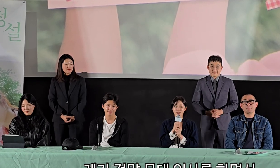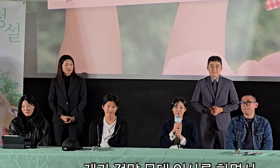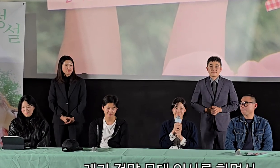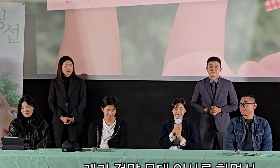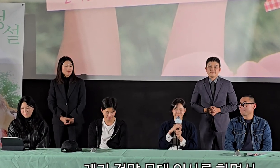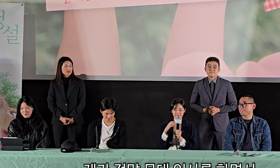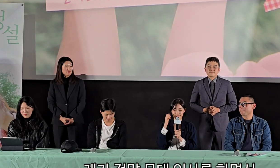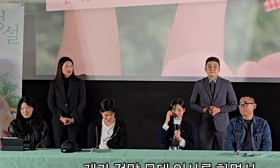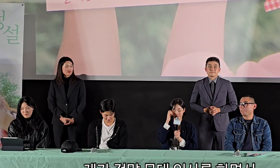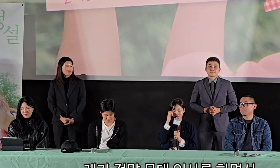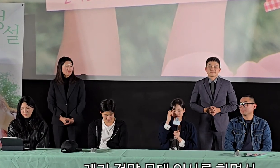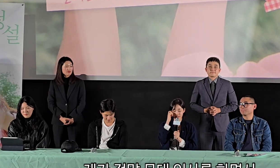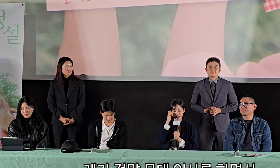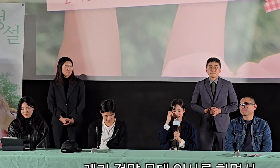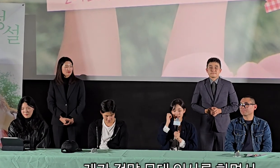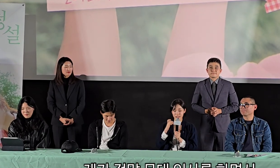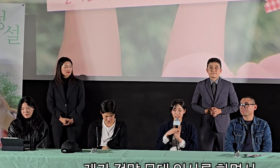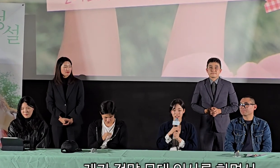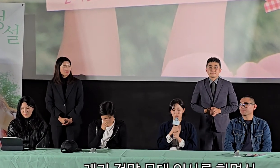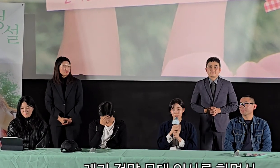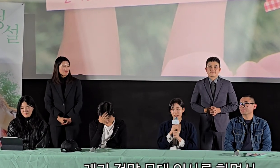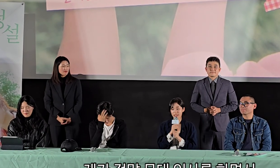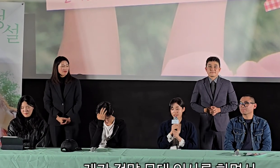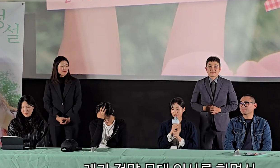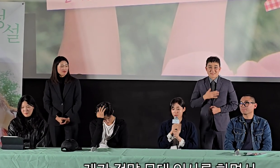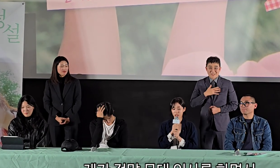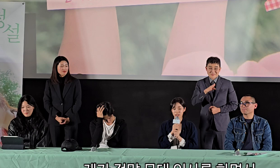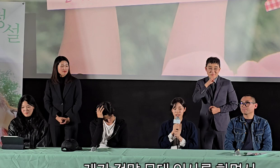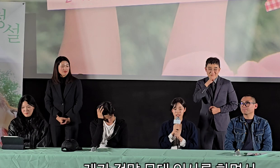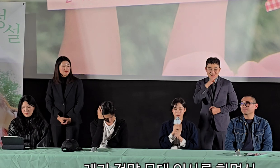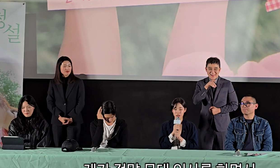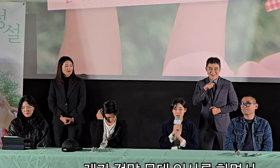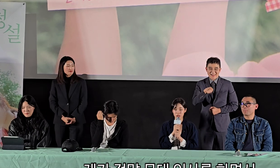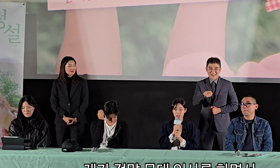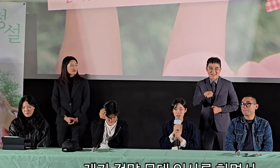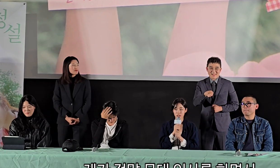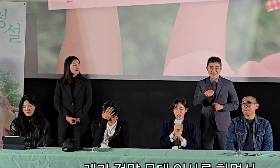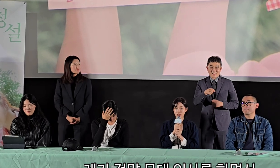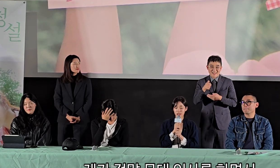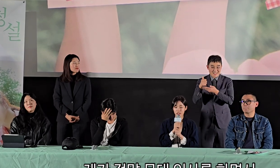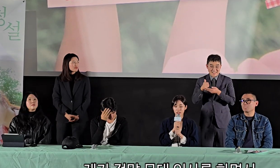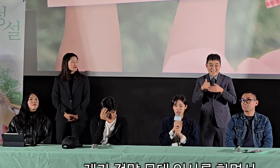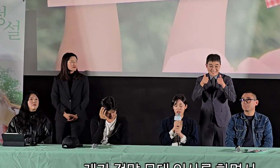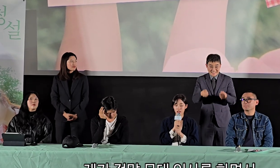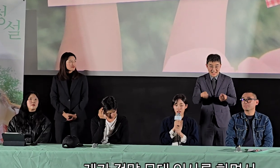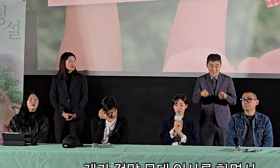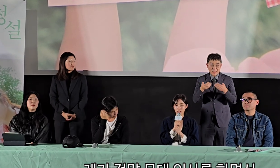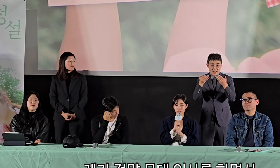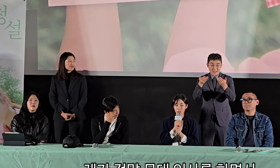The love I received from my stage greeting